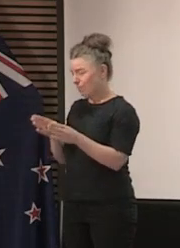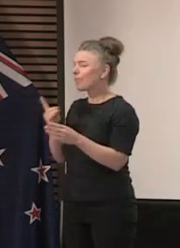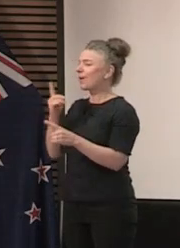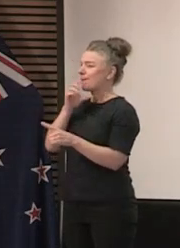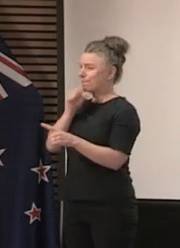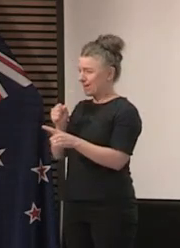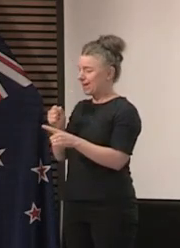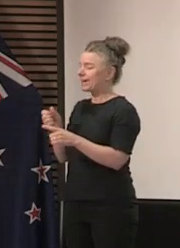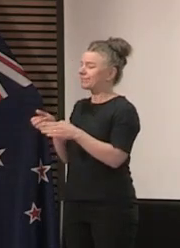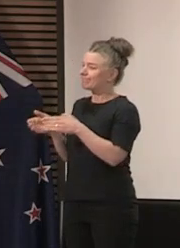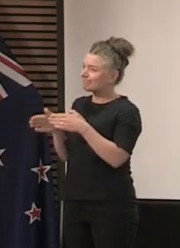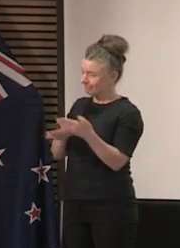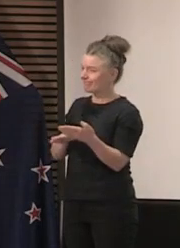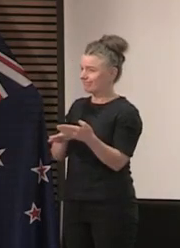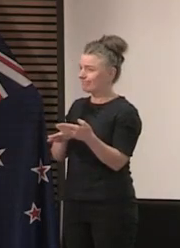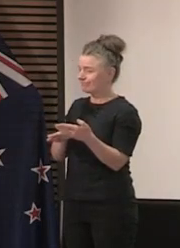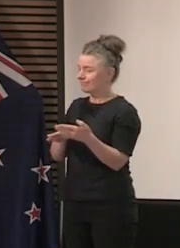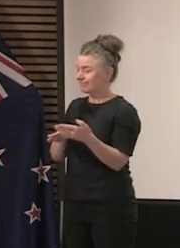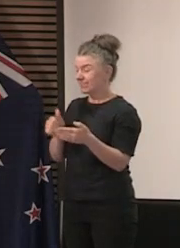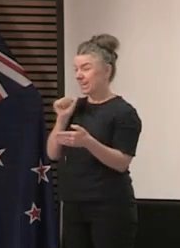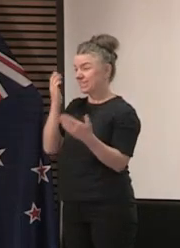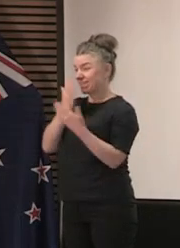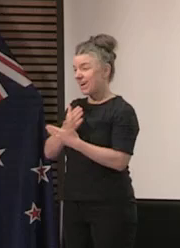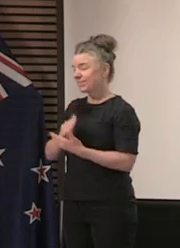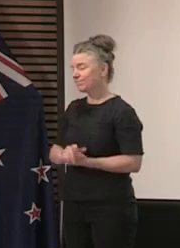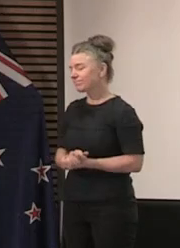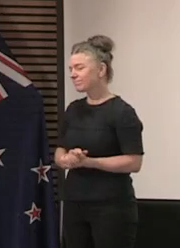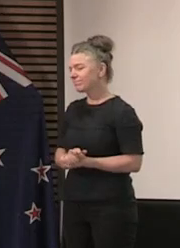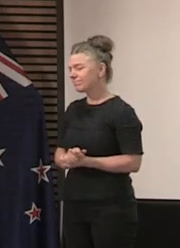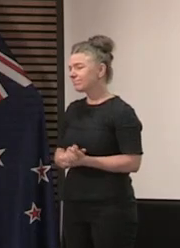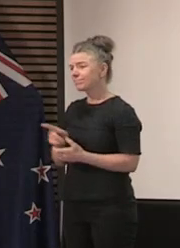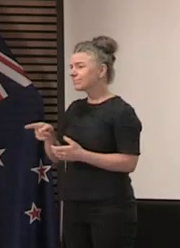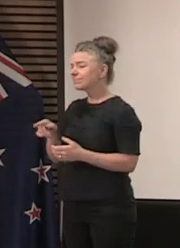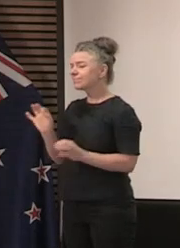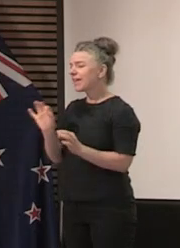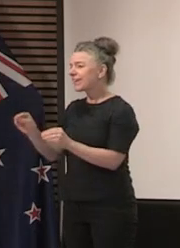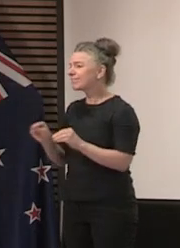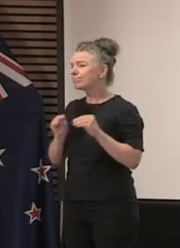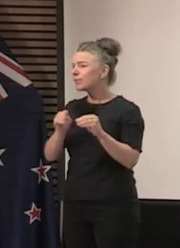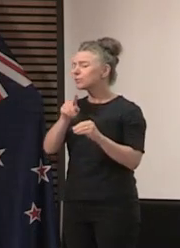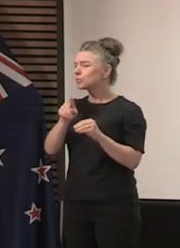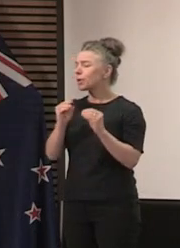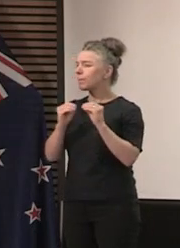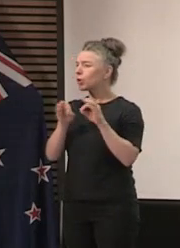at Rosewood rest home in Christchurch. This man in his 70s passed away in the